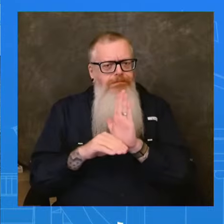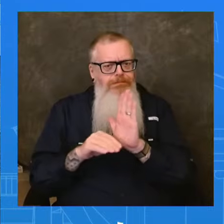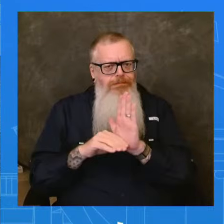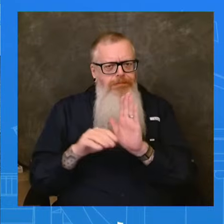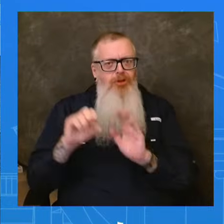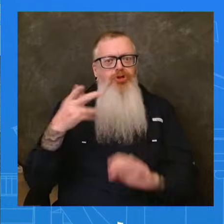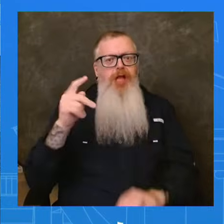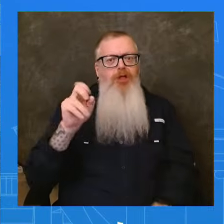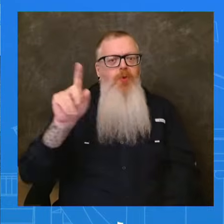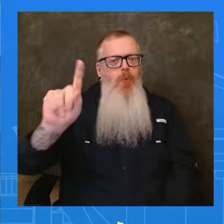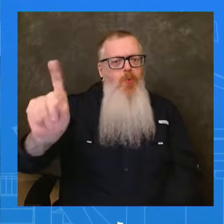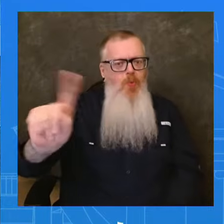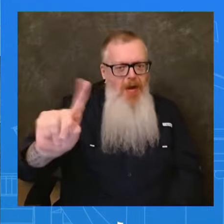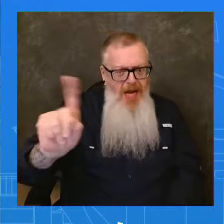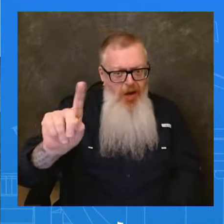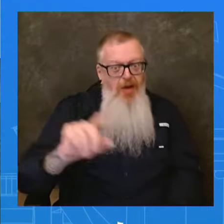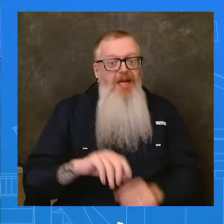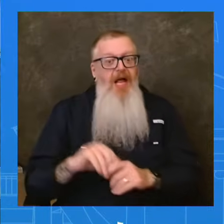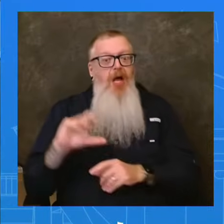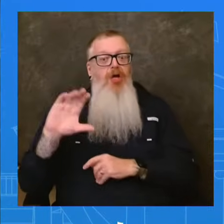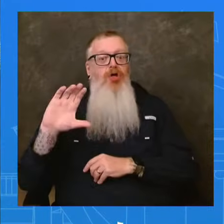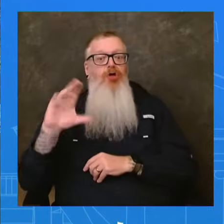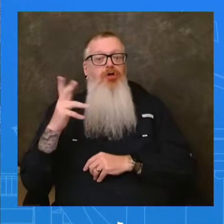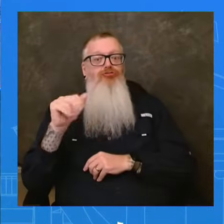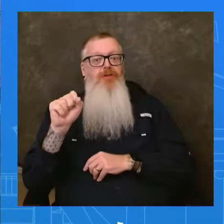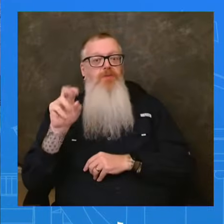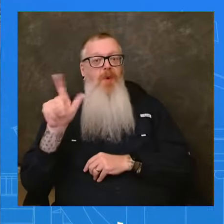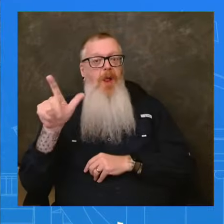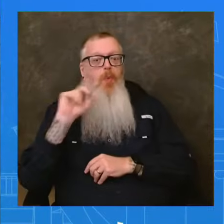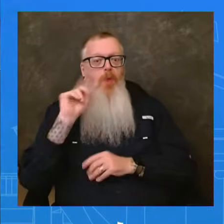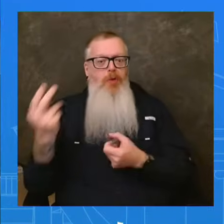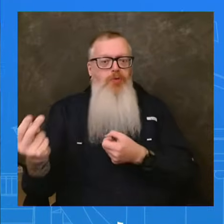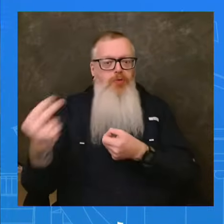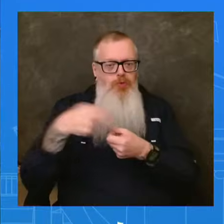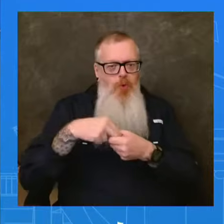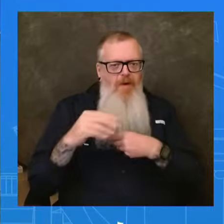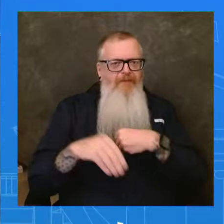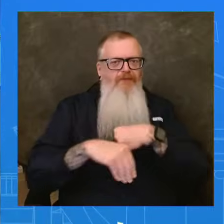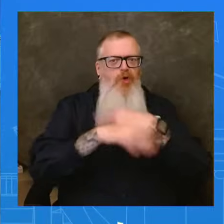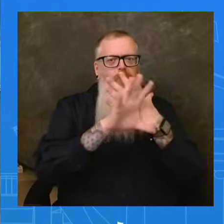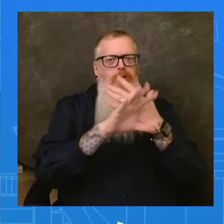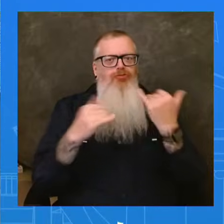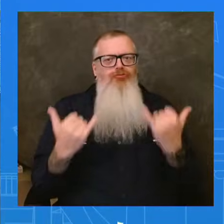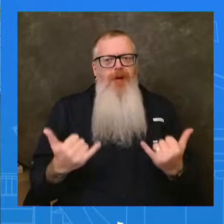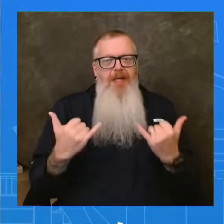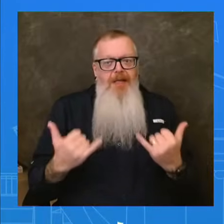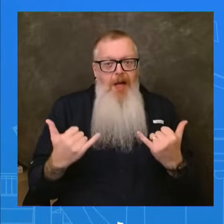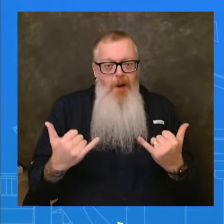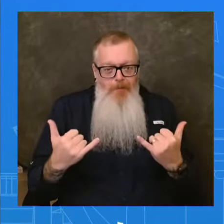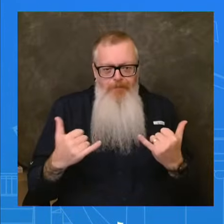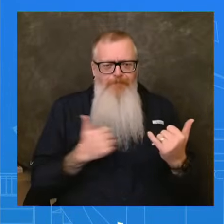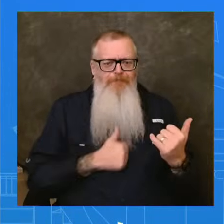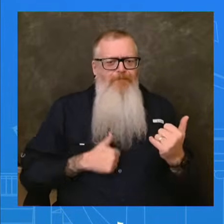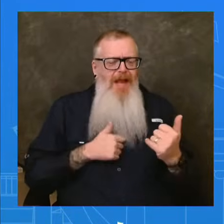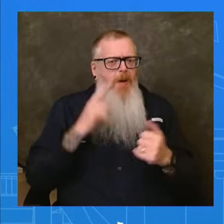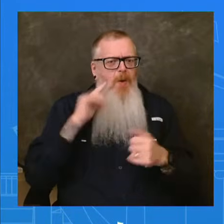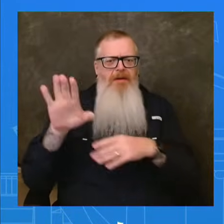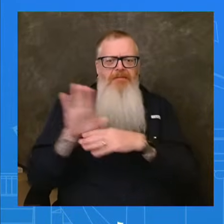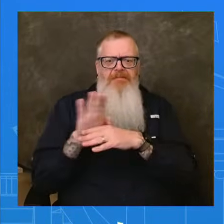Thank you so much, Administrator. I know you are incredibly busy today, but thank you for your time. And with that, I'm going to just turn it over to you. Administrator Criswell: (Via teleconference.)